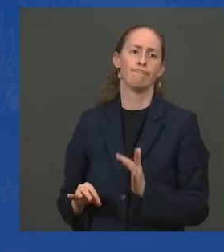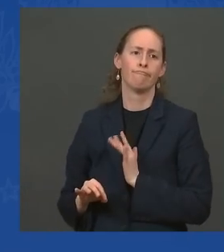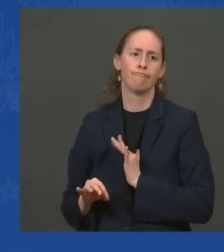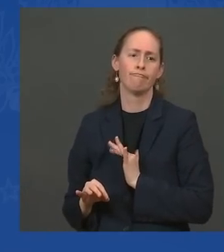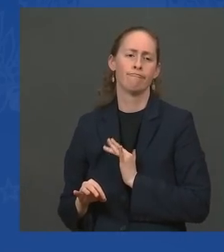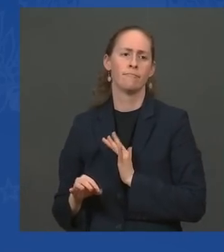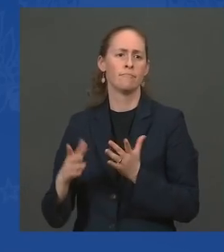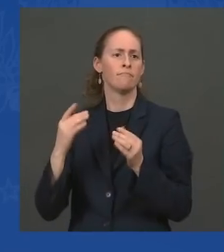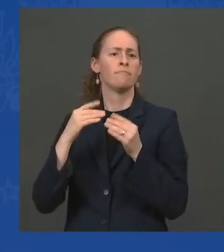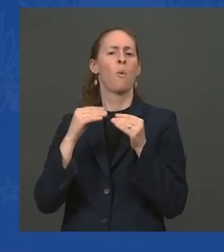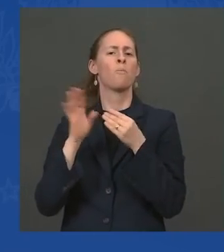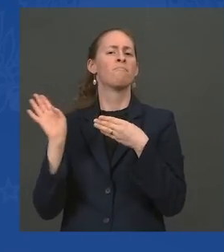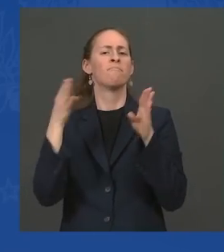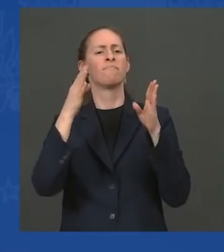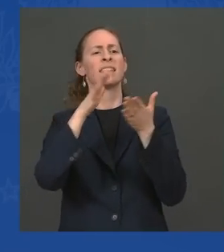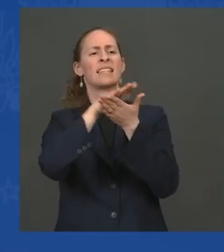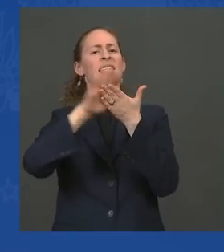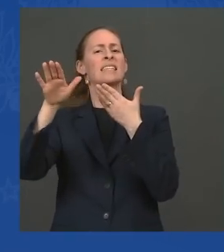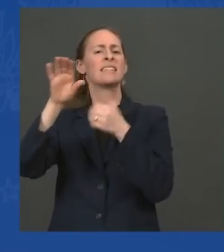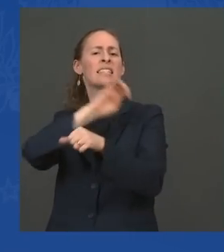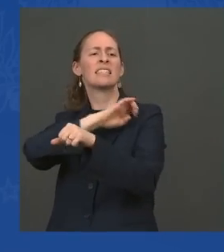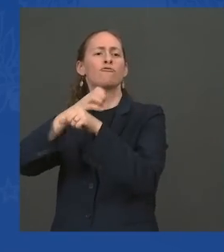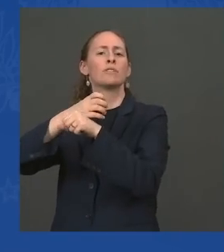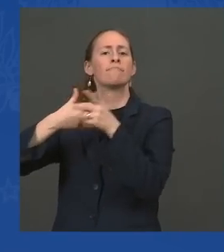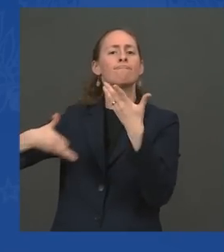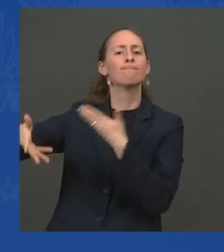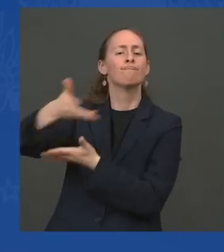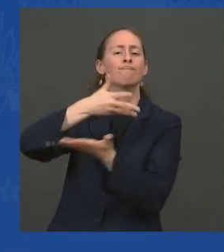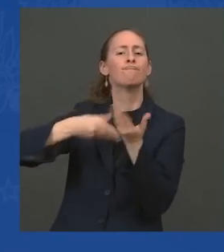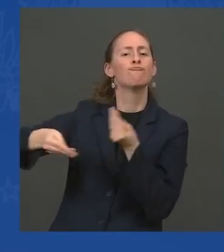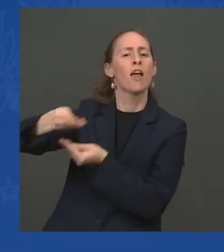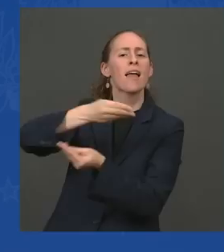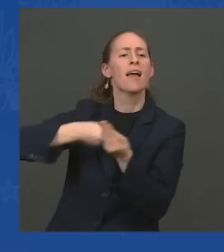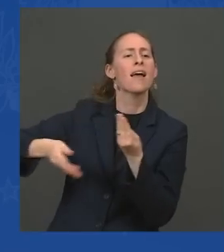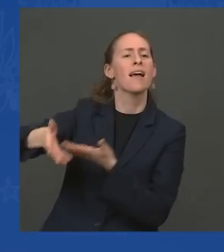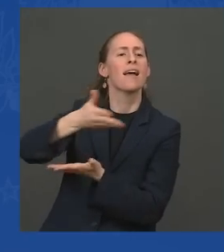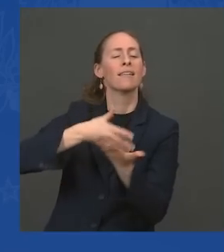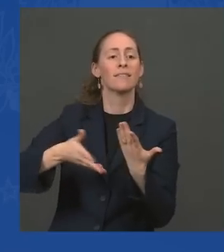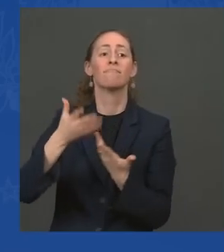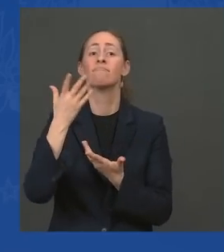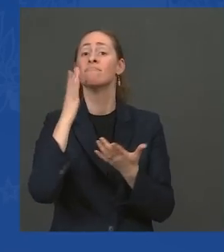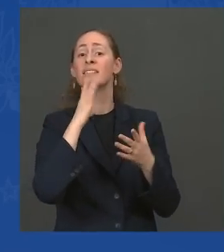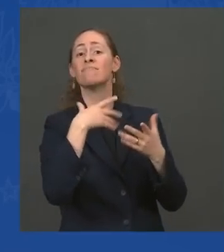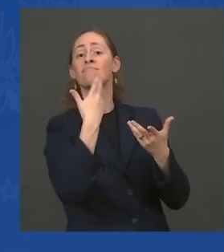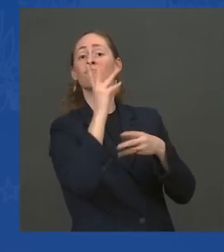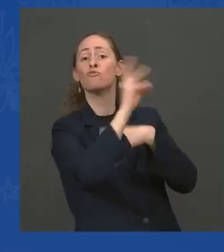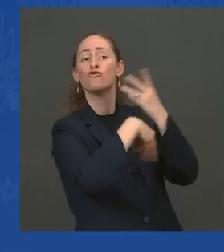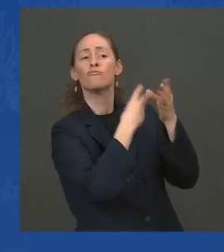including electric vehicles made here in Michigan, to the entire world. There's so much more in this law.